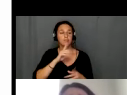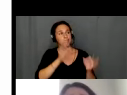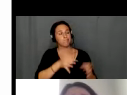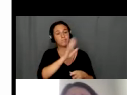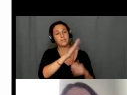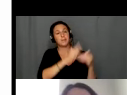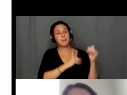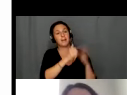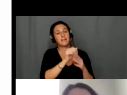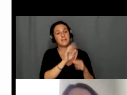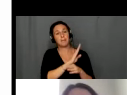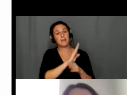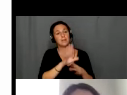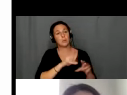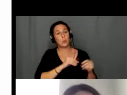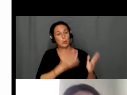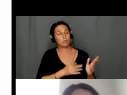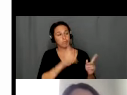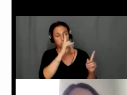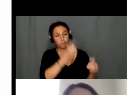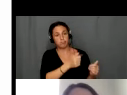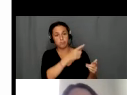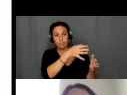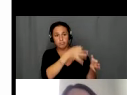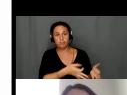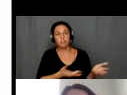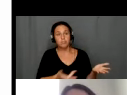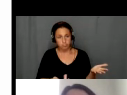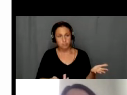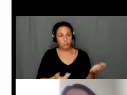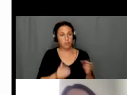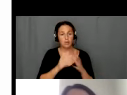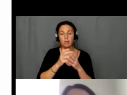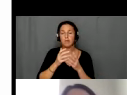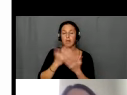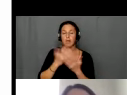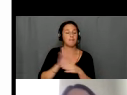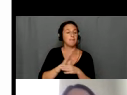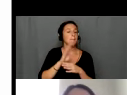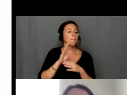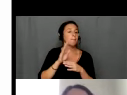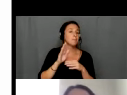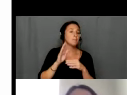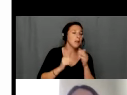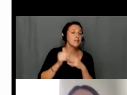owner so a lot of building and business owners won't necessarily invest in